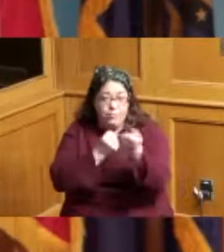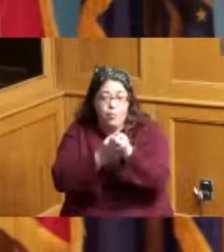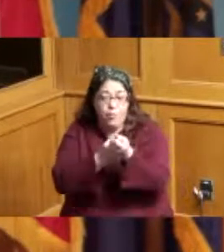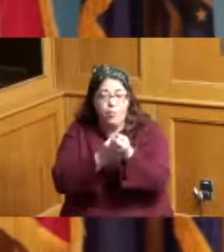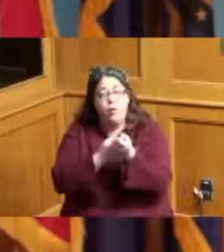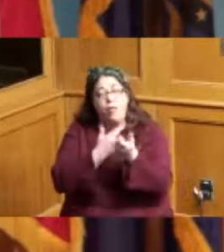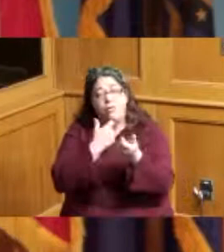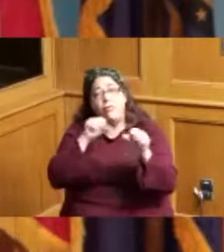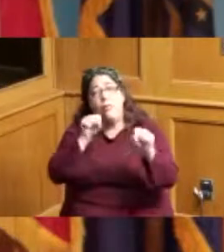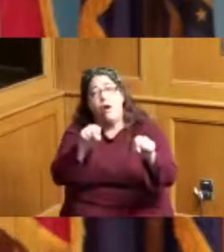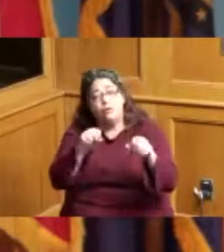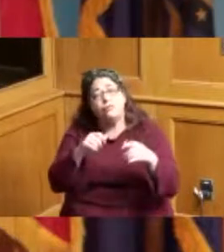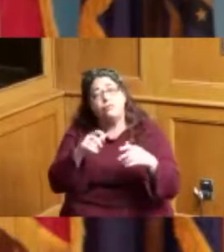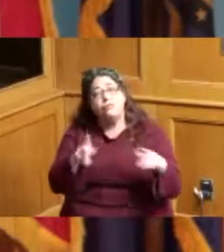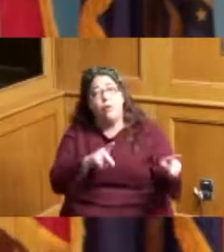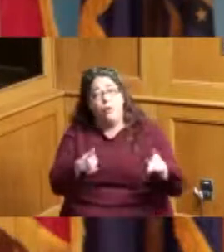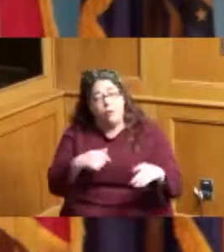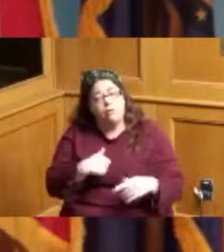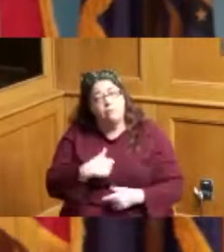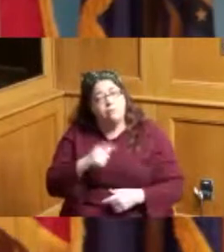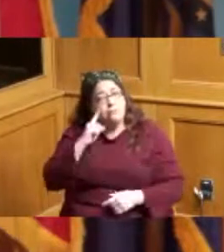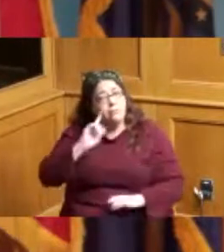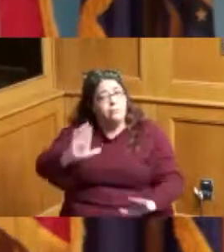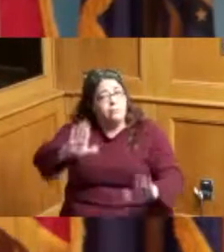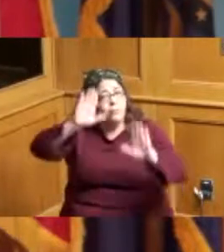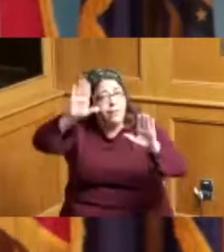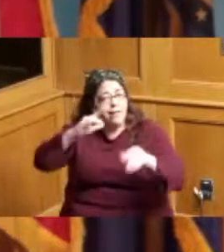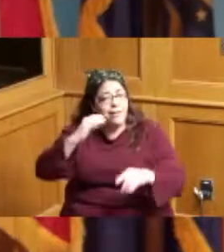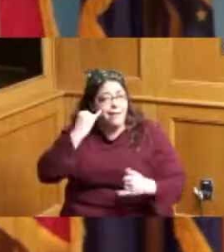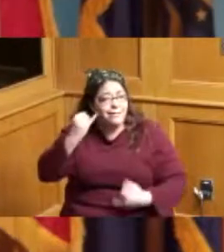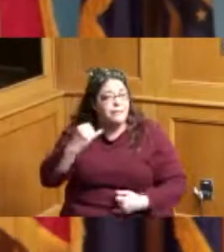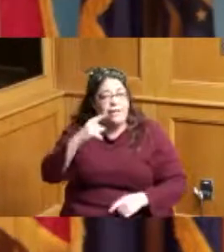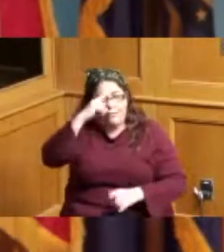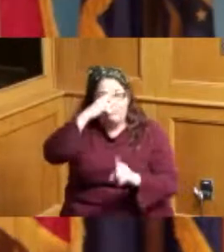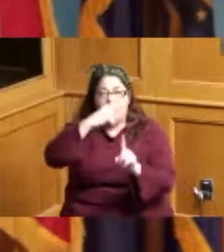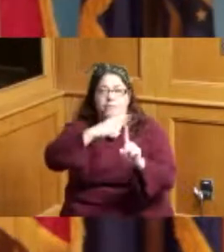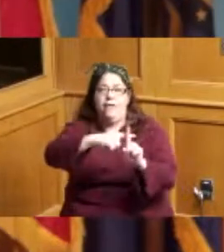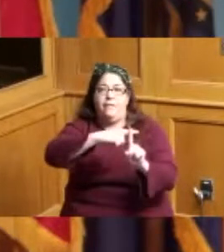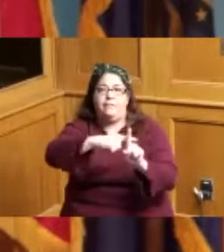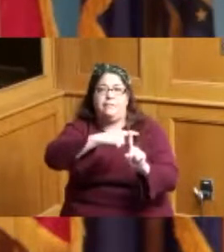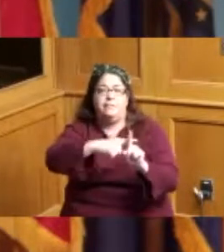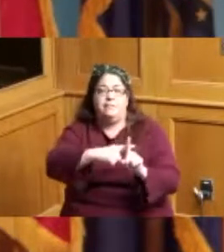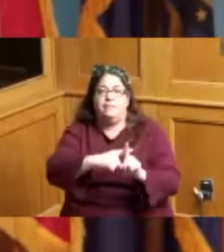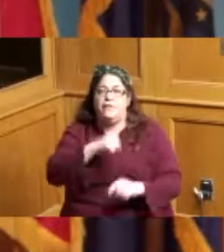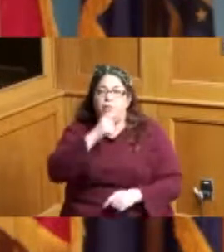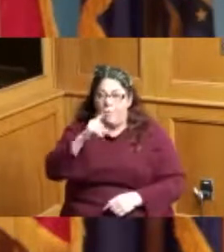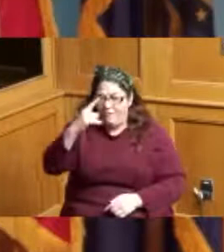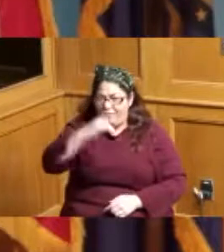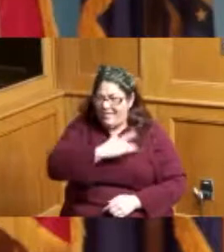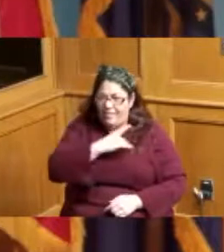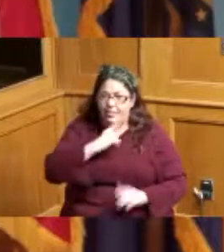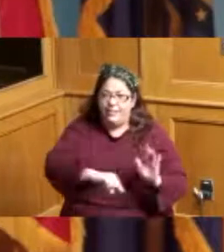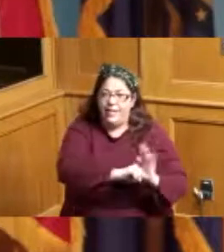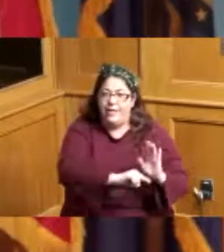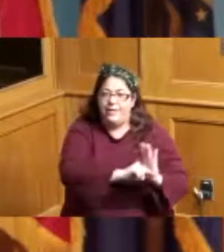I think it's a great idea I think it's positive I don't think this is a negative this is a positive